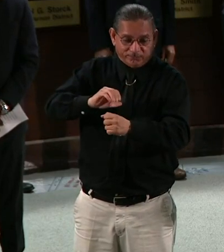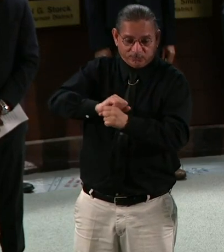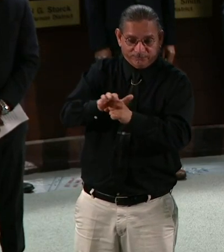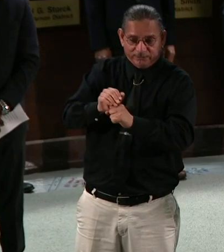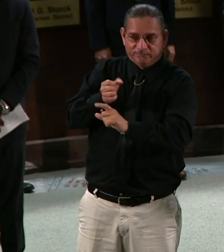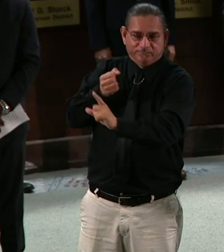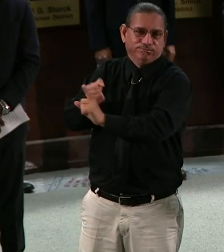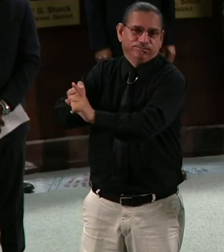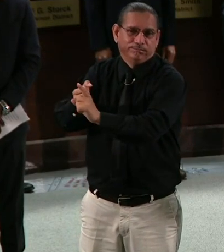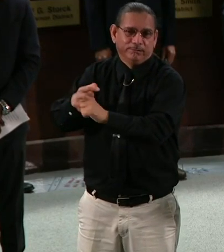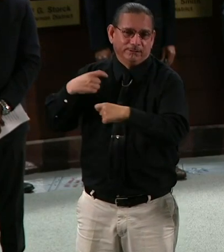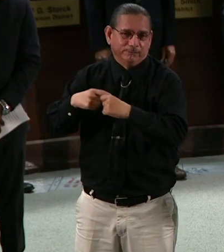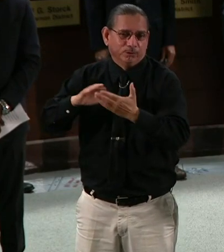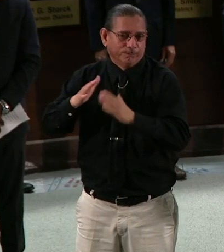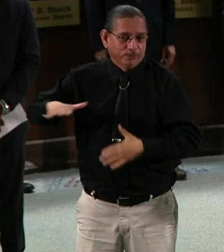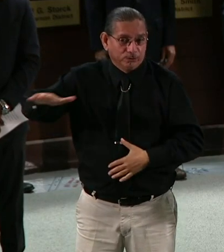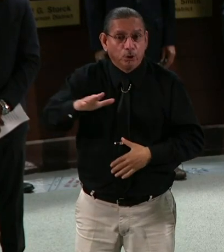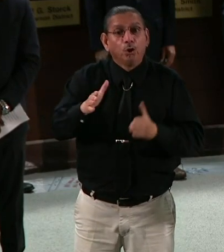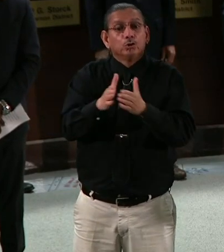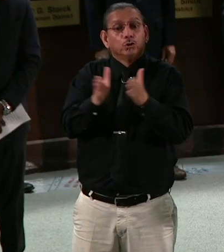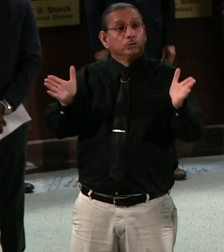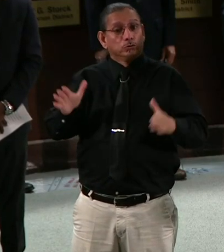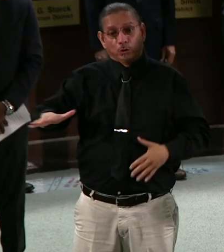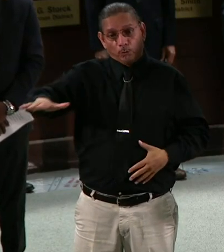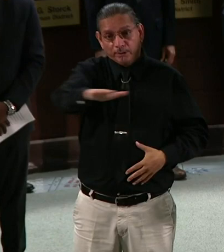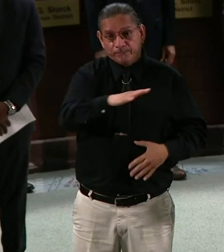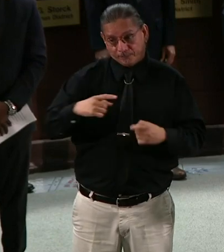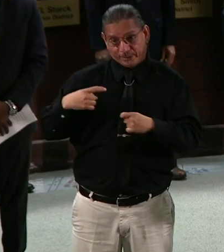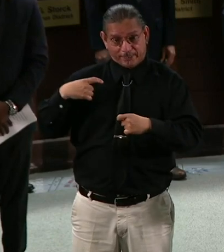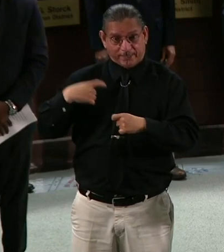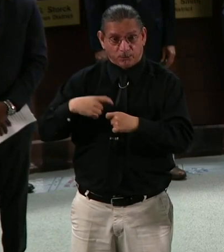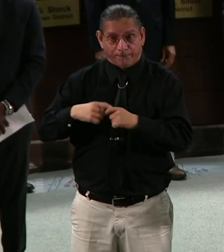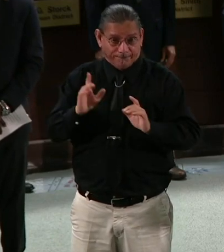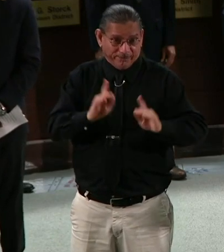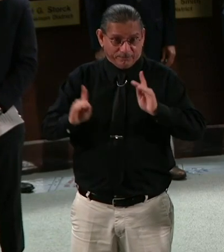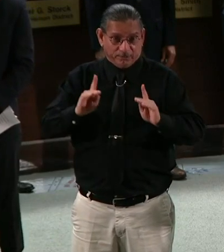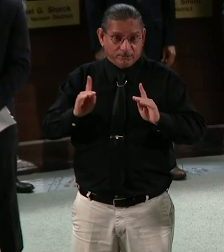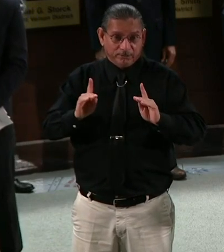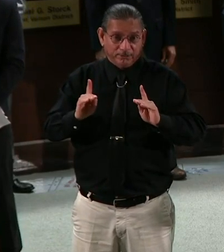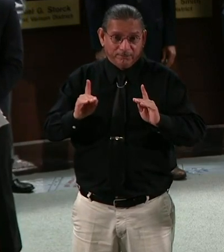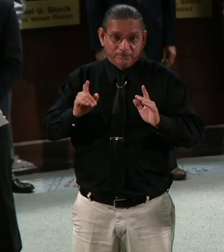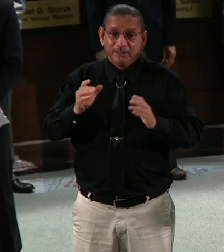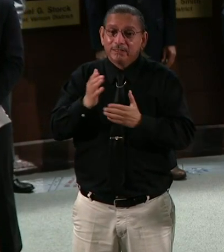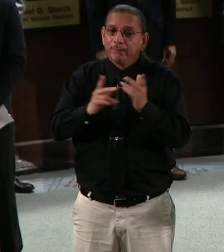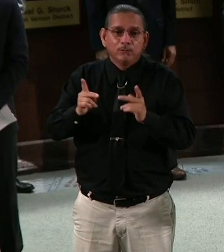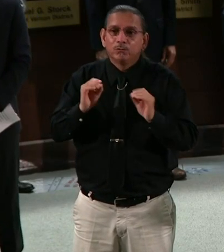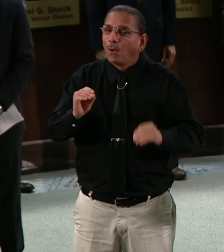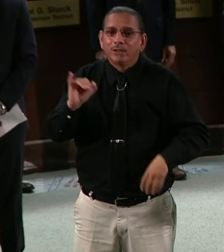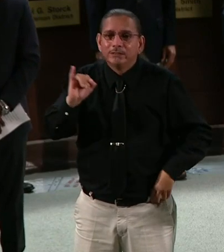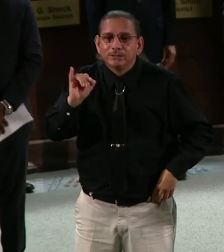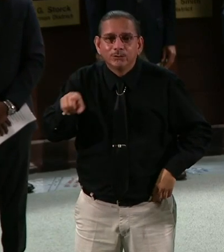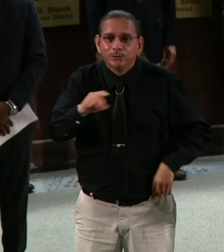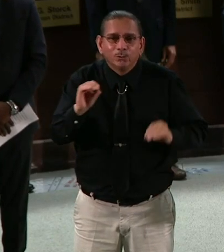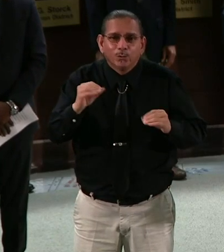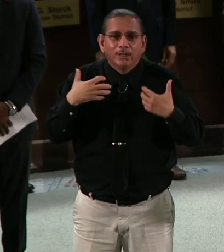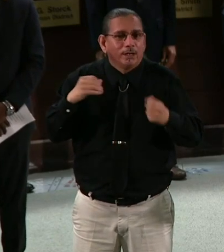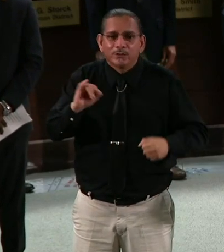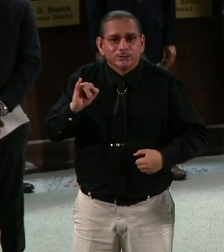THIS VIRUS. OVERALL THE LATINO POPULATION IS MORE LIKELY TO BE